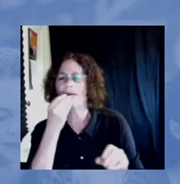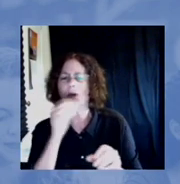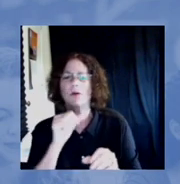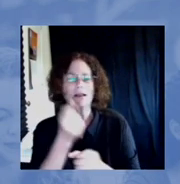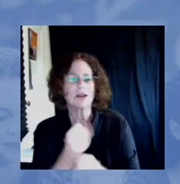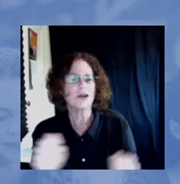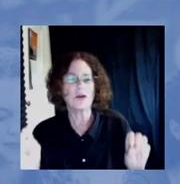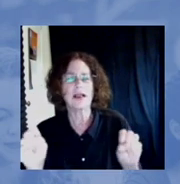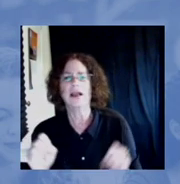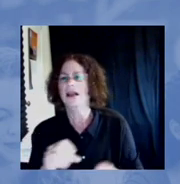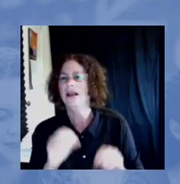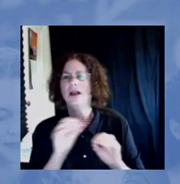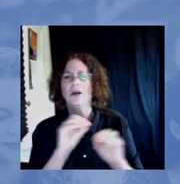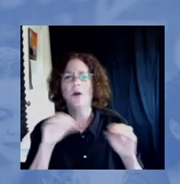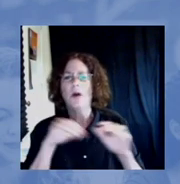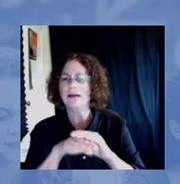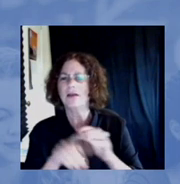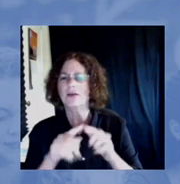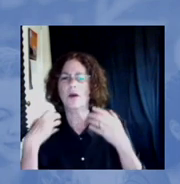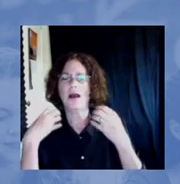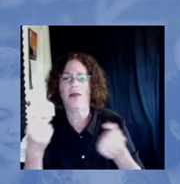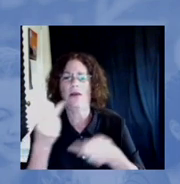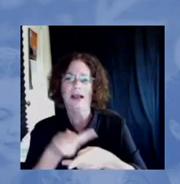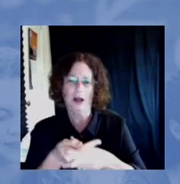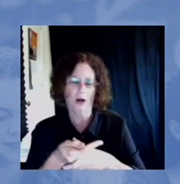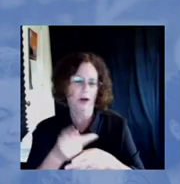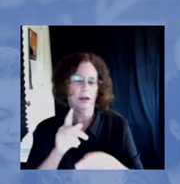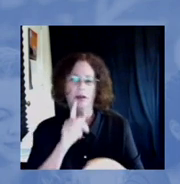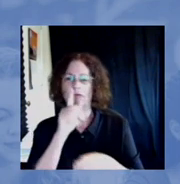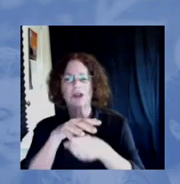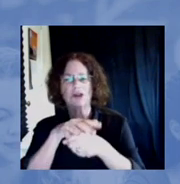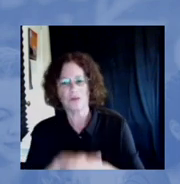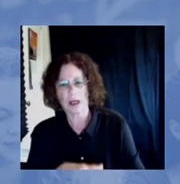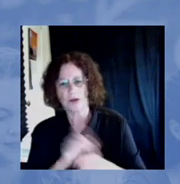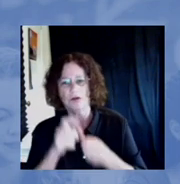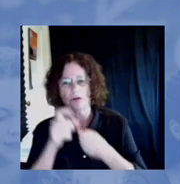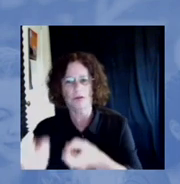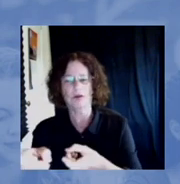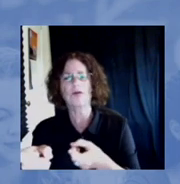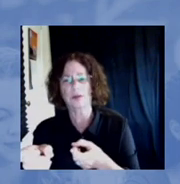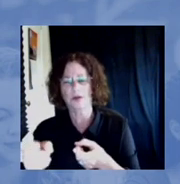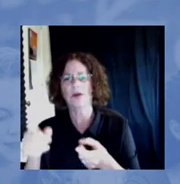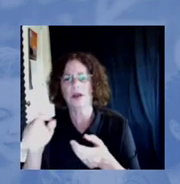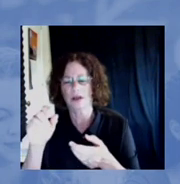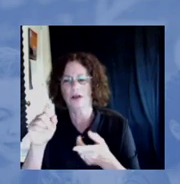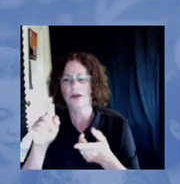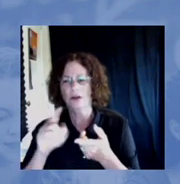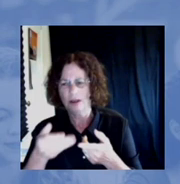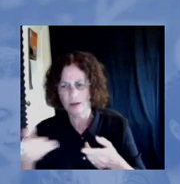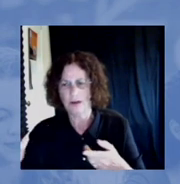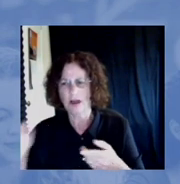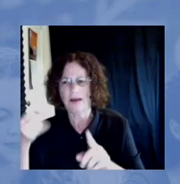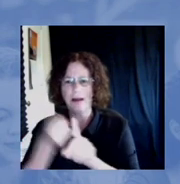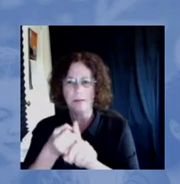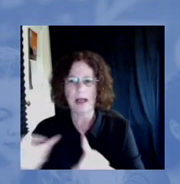ALL OF THOSE ARE STRESSORS AND CONTRIBUTORY FACTORS THAT IMPACT THEIR ABILITY TO LEARN.